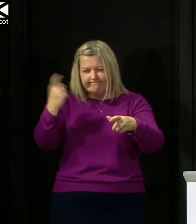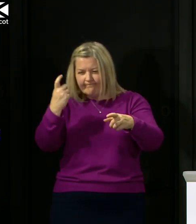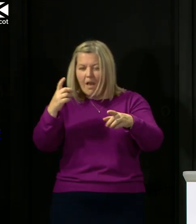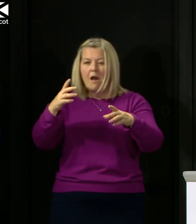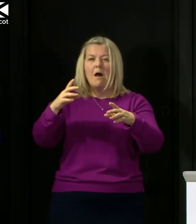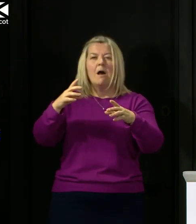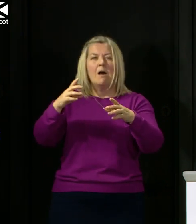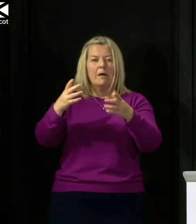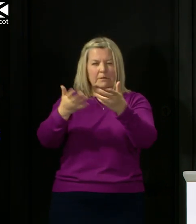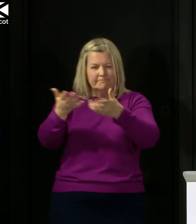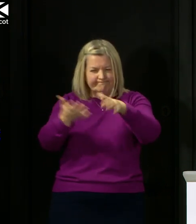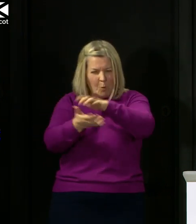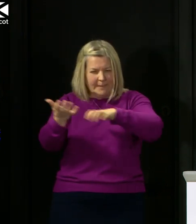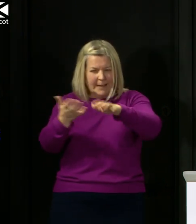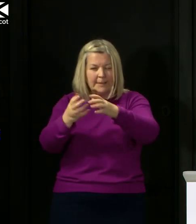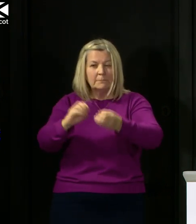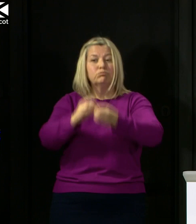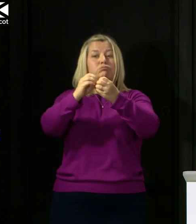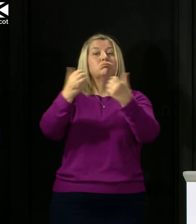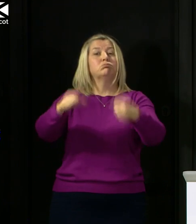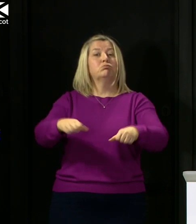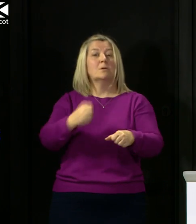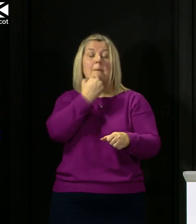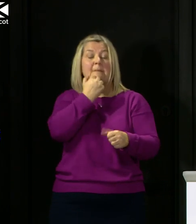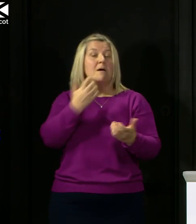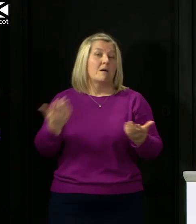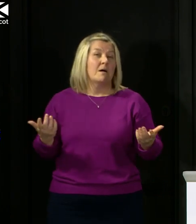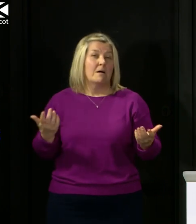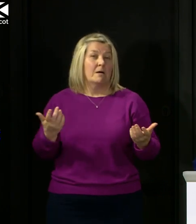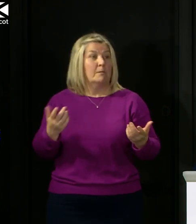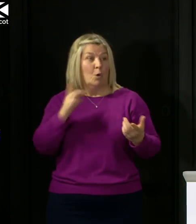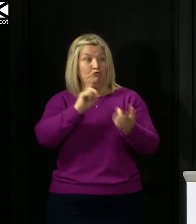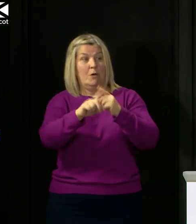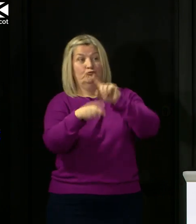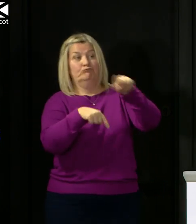that number is arrived at, and we will get back to you on that as quickly as possible.